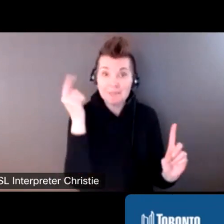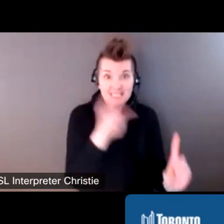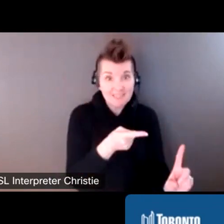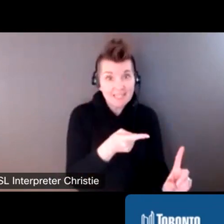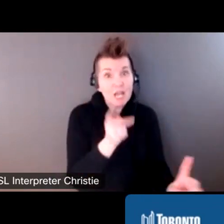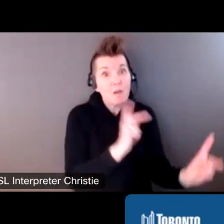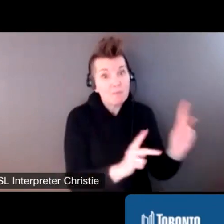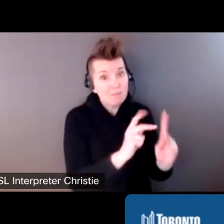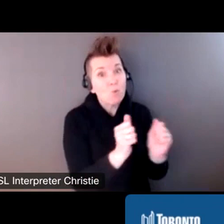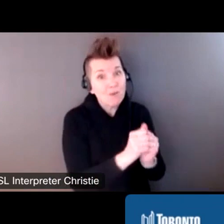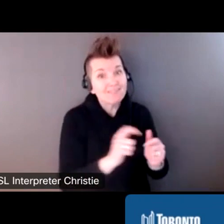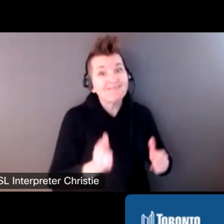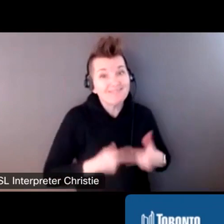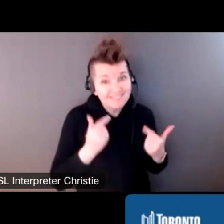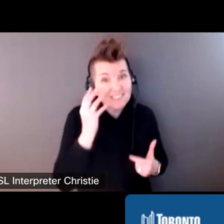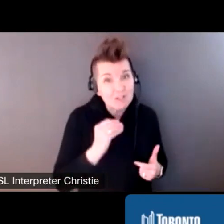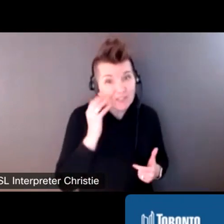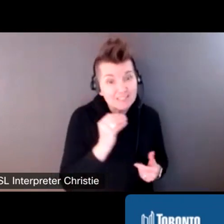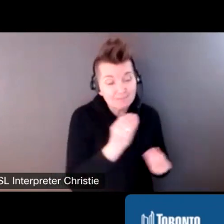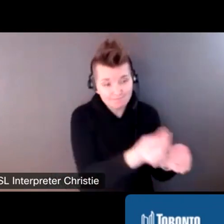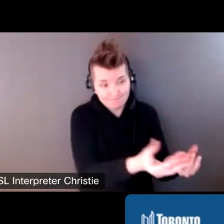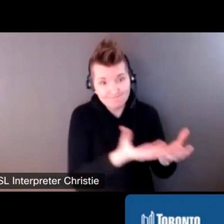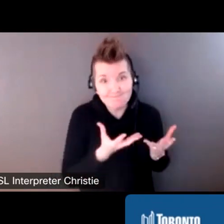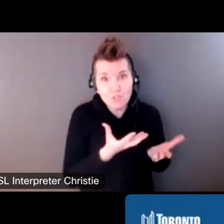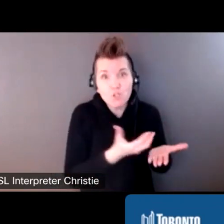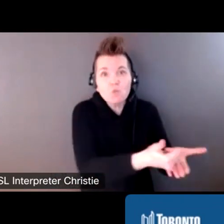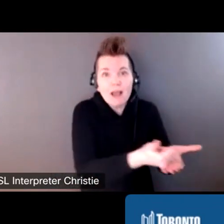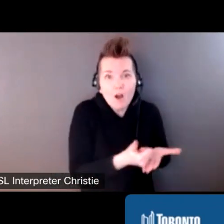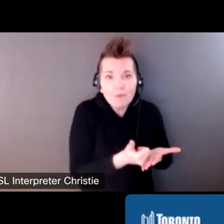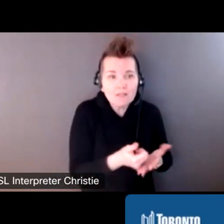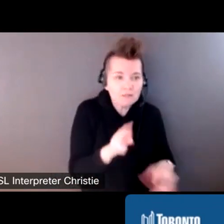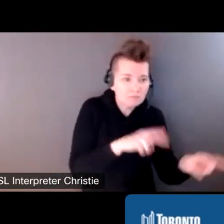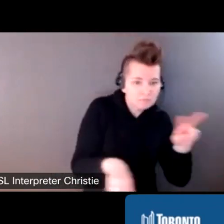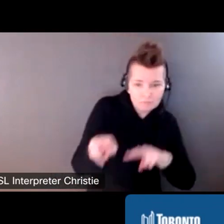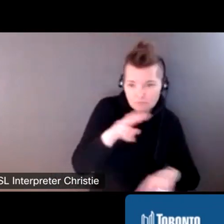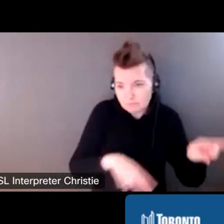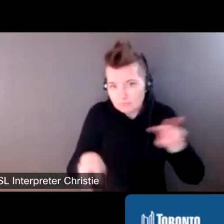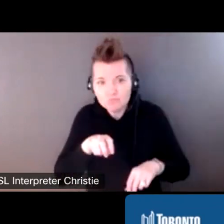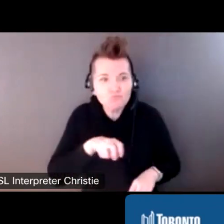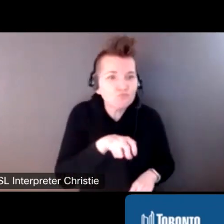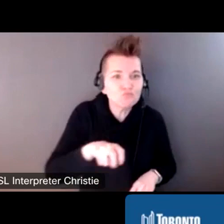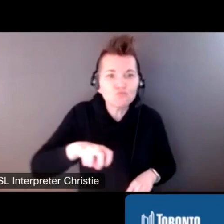lens to do those walkarounds on the work site, through the senior PM that's been assigned.